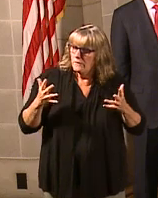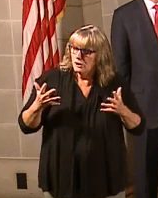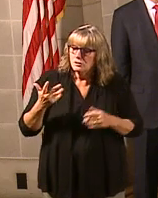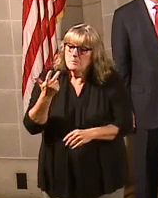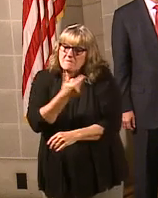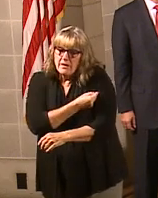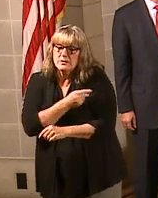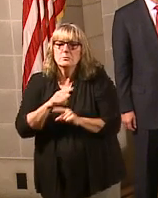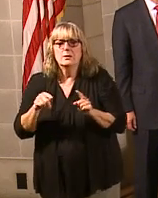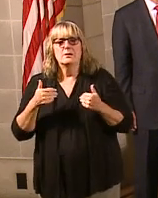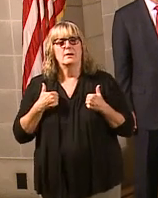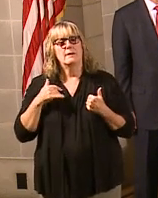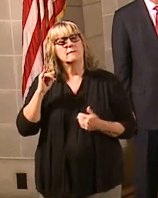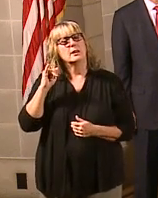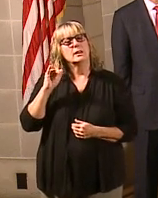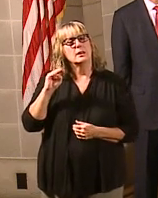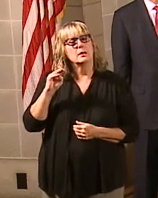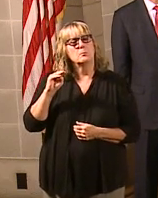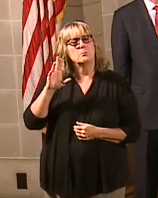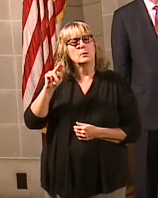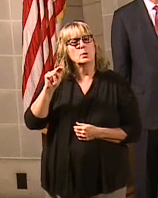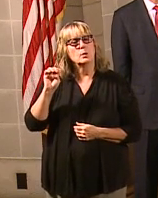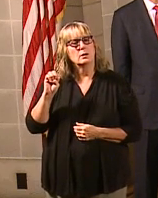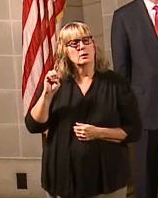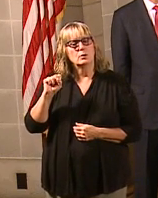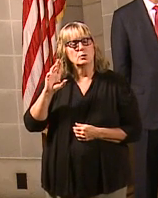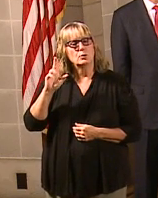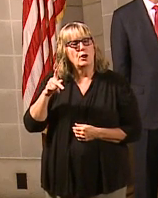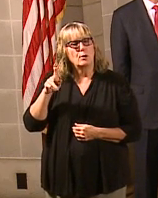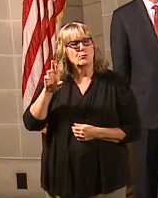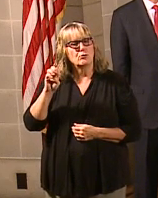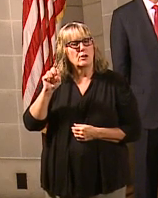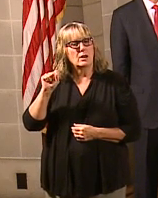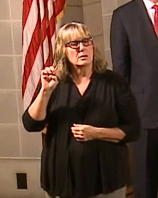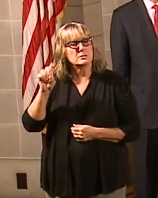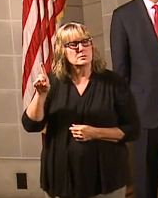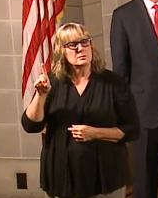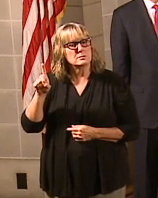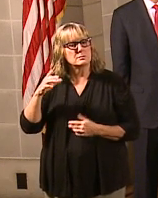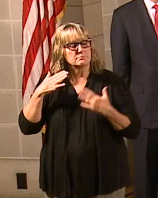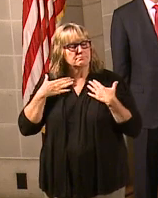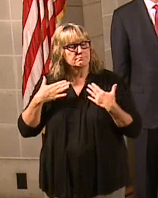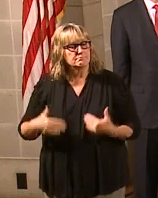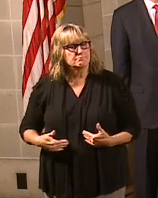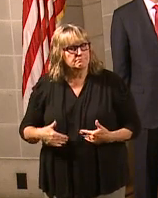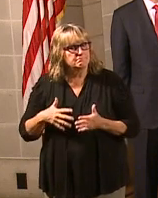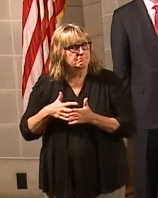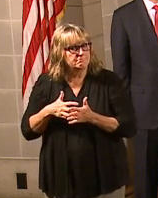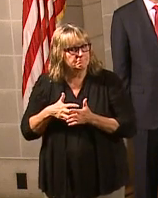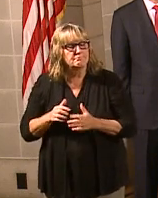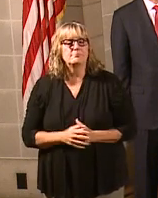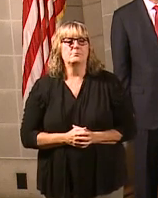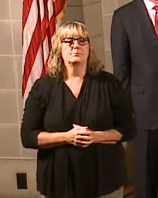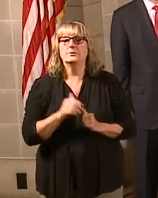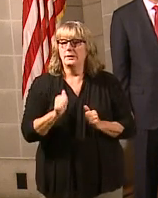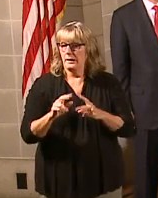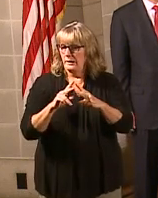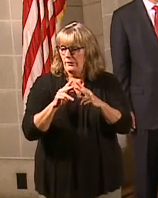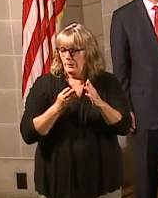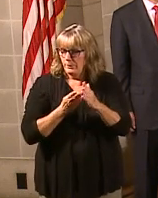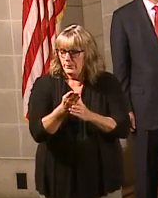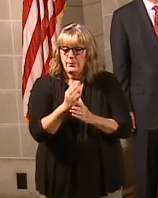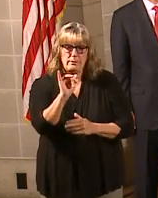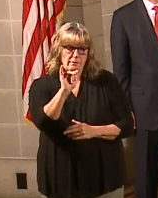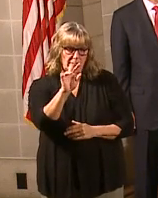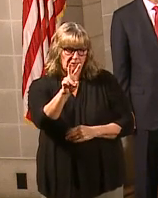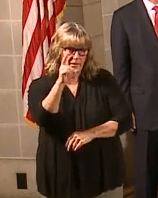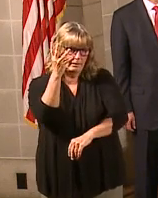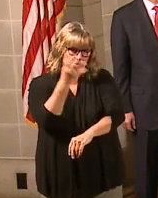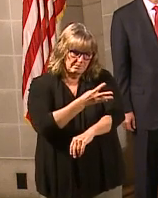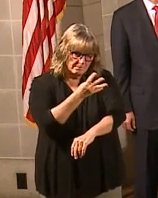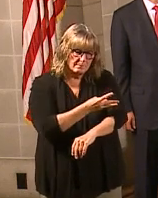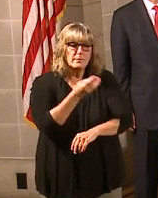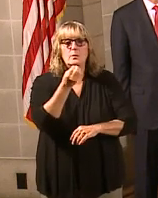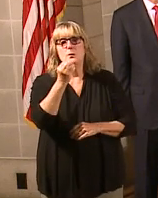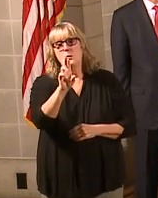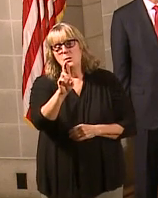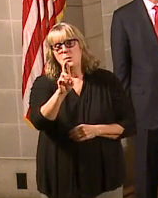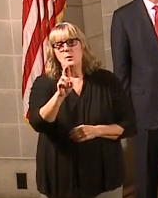HIGH RISK, AND YOU ARE NOT FULLY